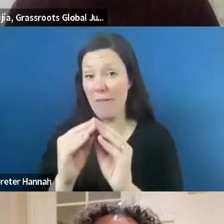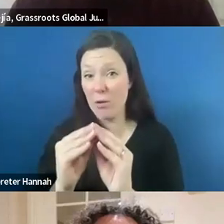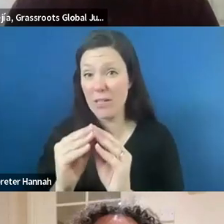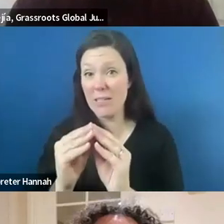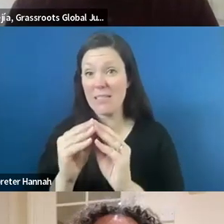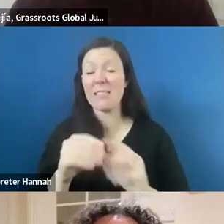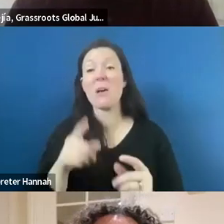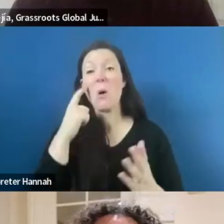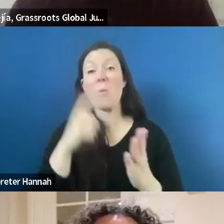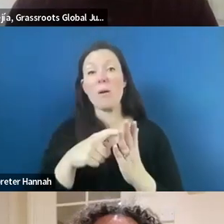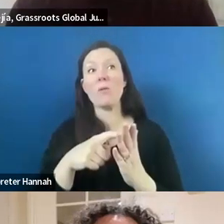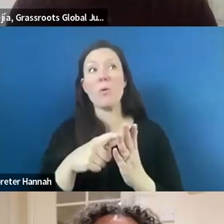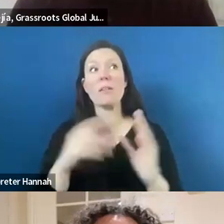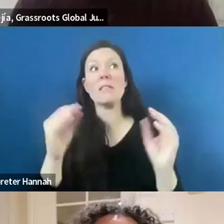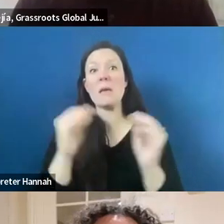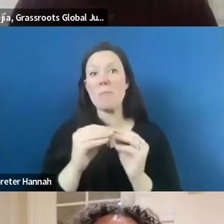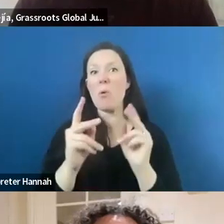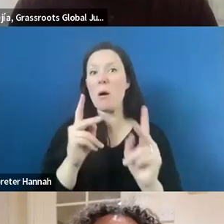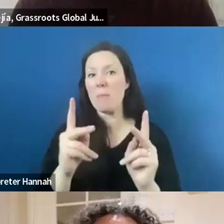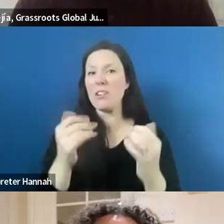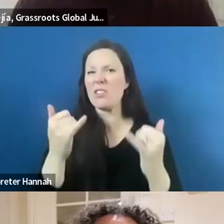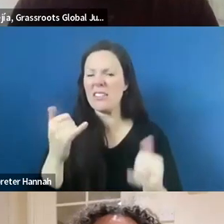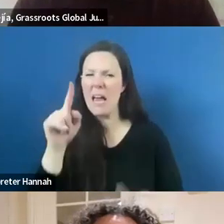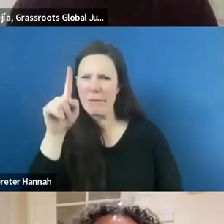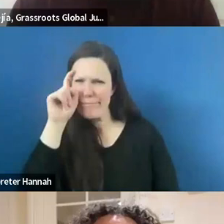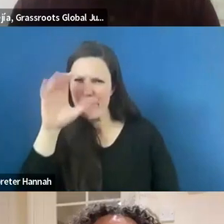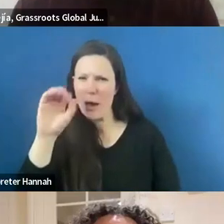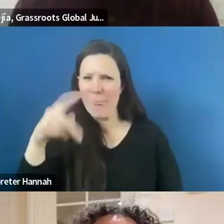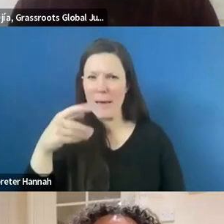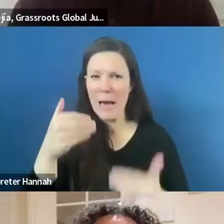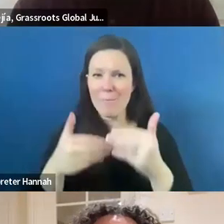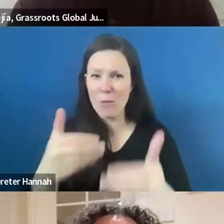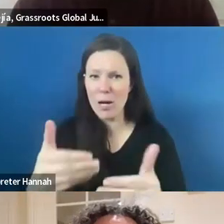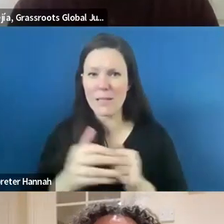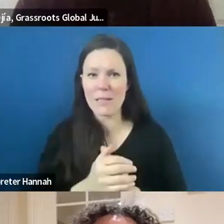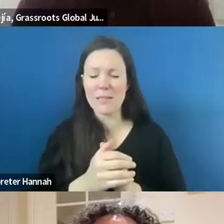people are questioning the validity of the COP process. We have to be there because, you know, power